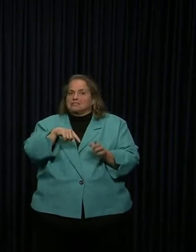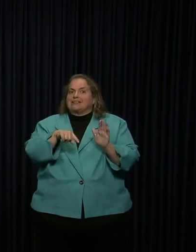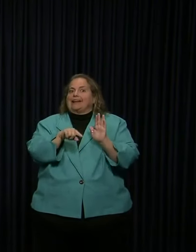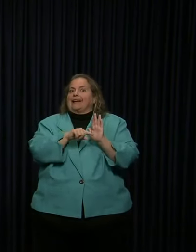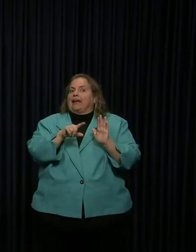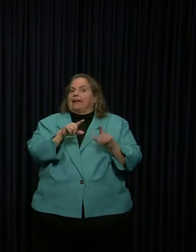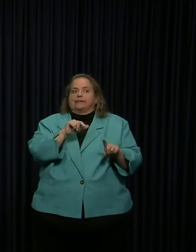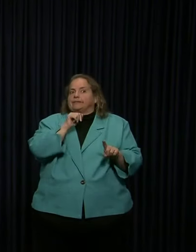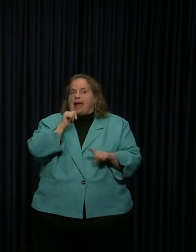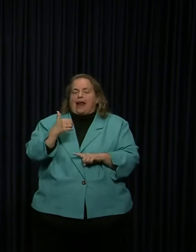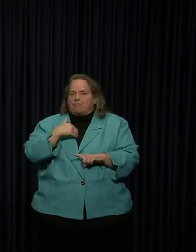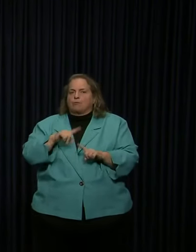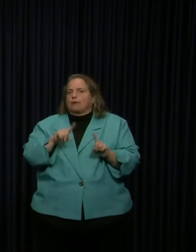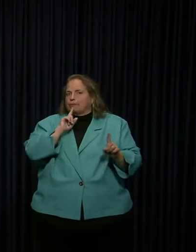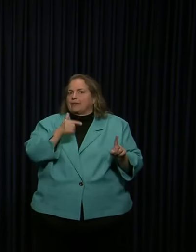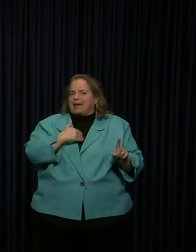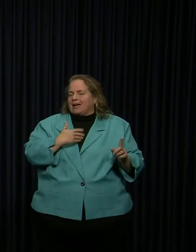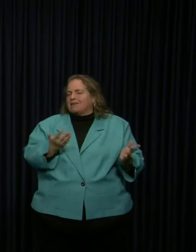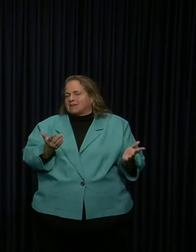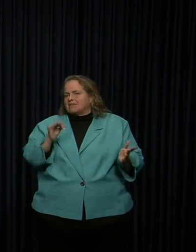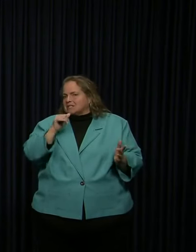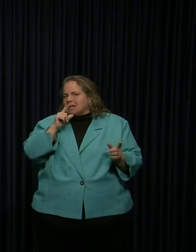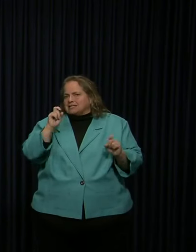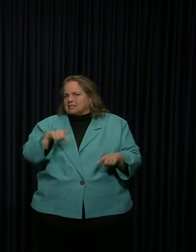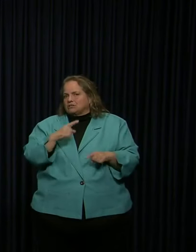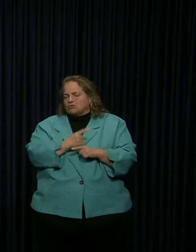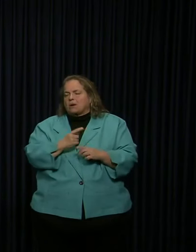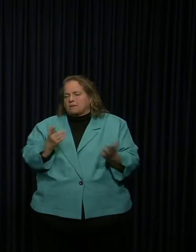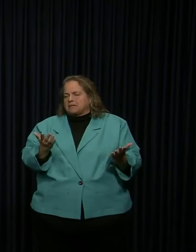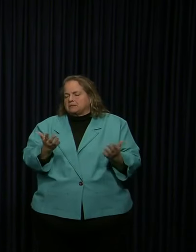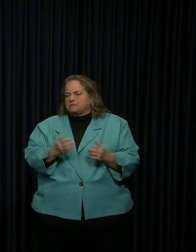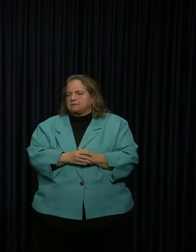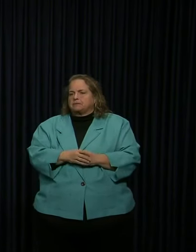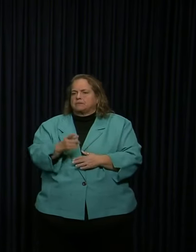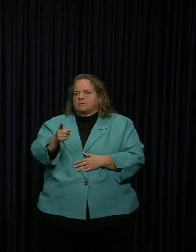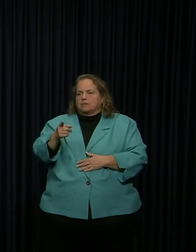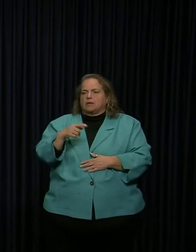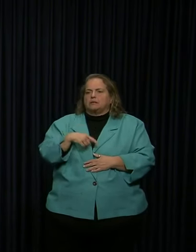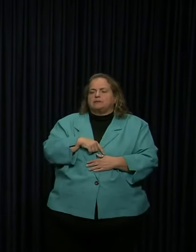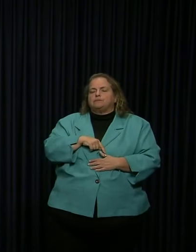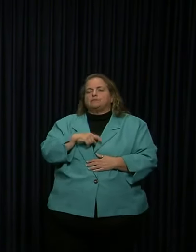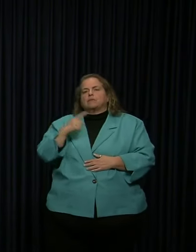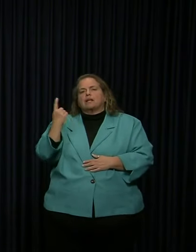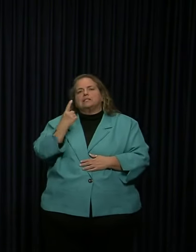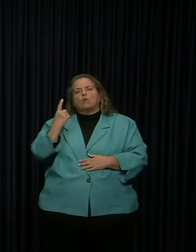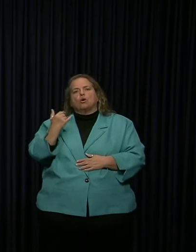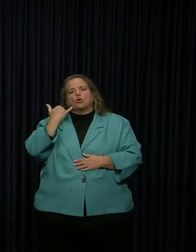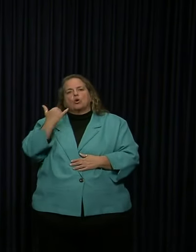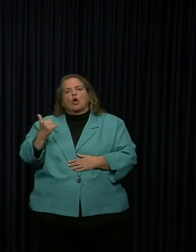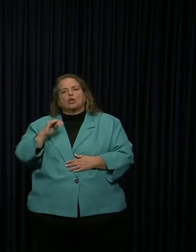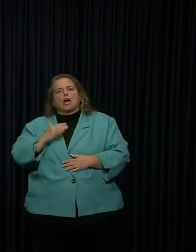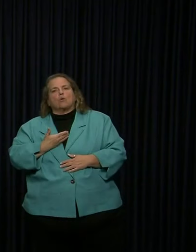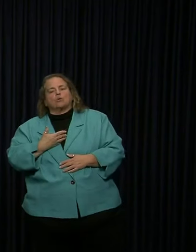WHEN YOU'RE SUPPOSED TO TYPICALLY PAY THEM APRIL 15th AND THAT COMES IN IN THE FISCAL